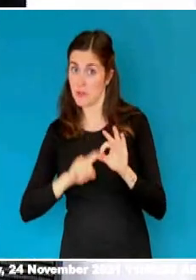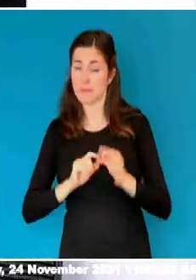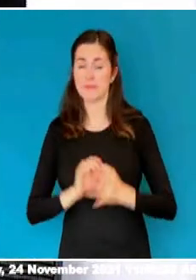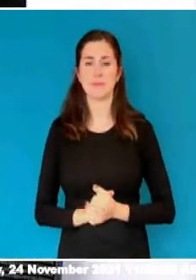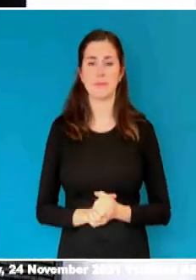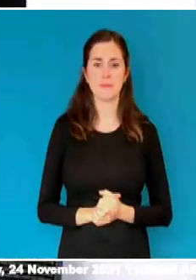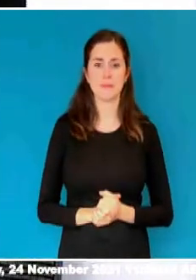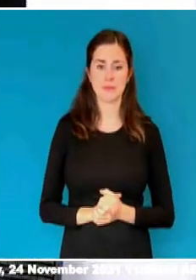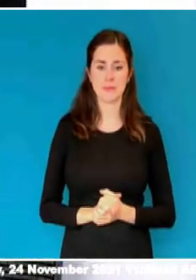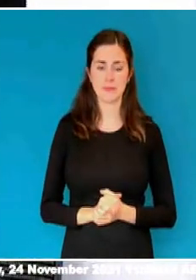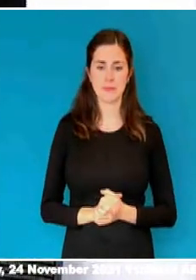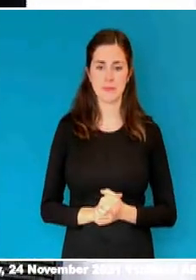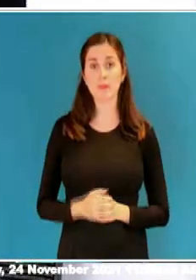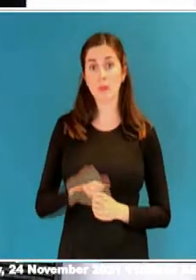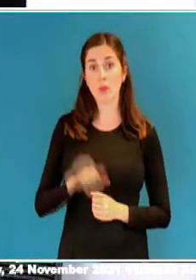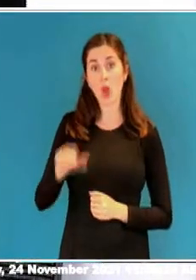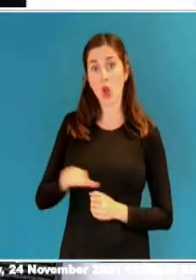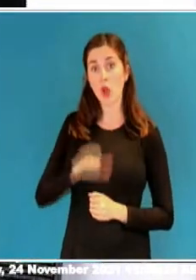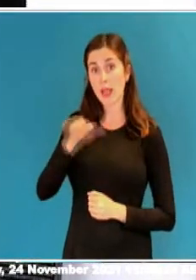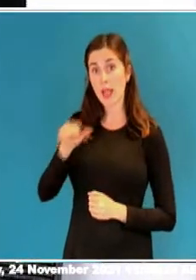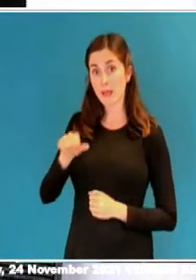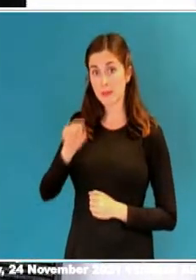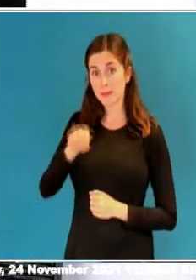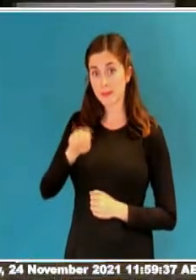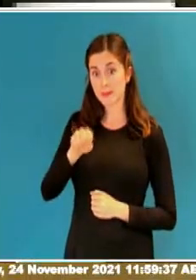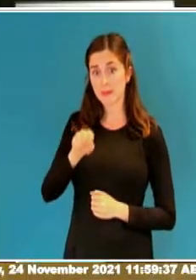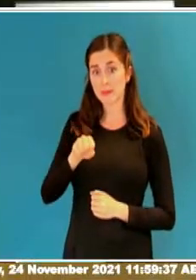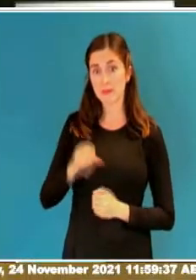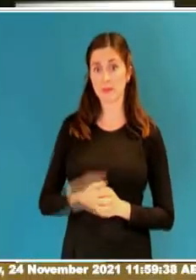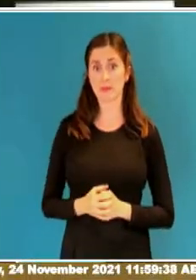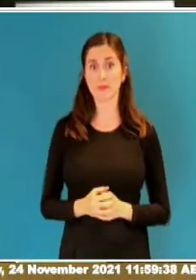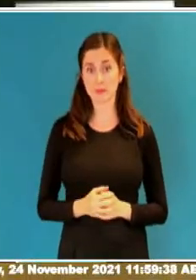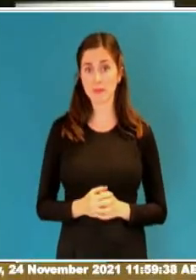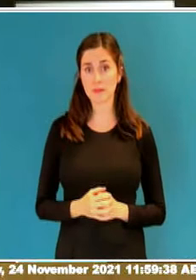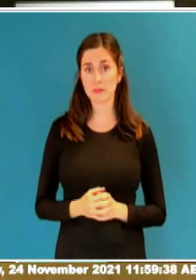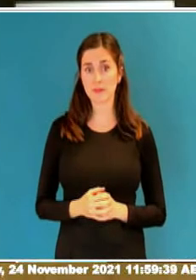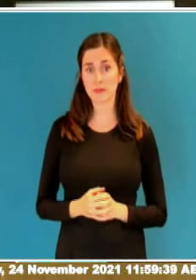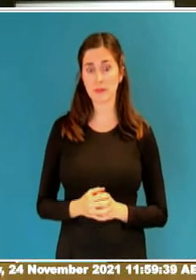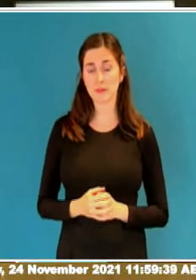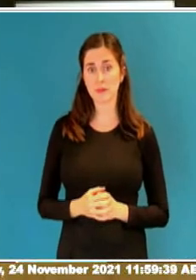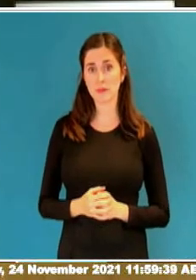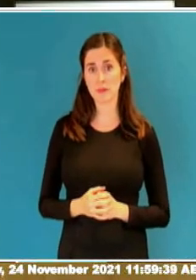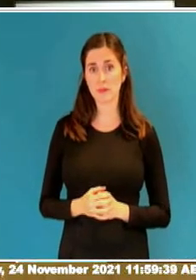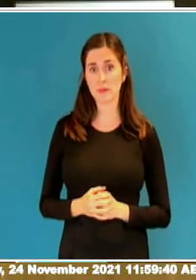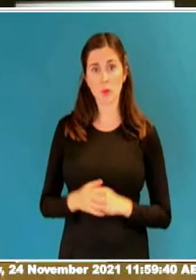Yes. I think it's safe to say we have put a significant focus